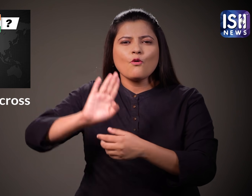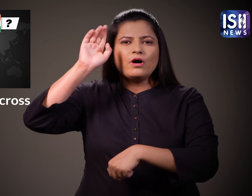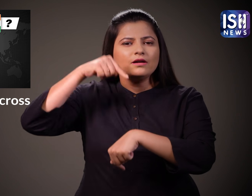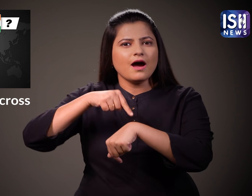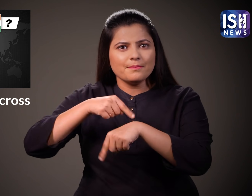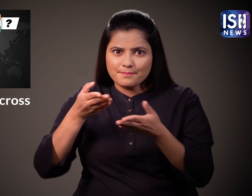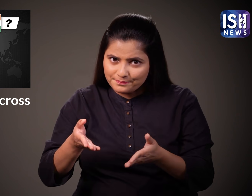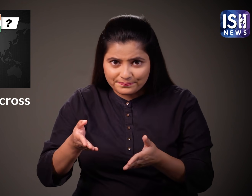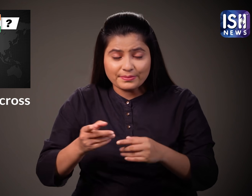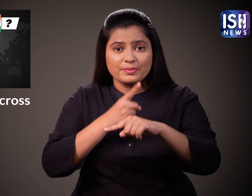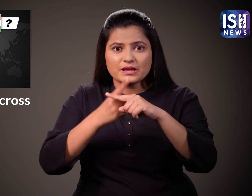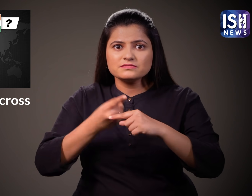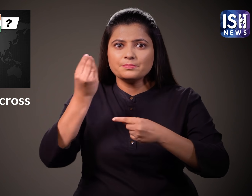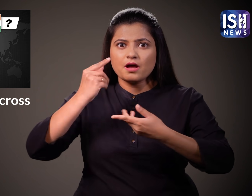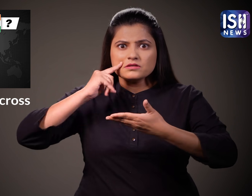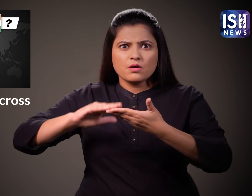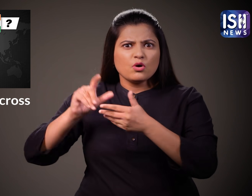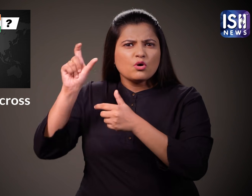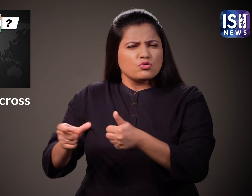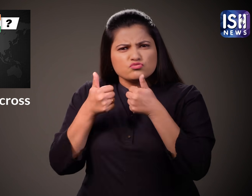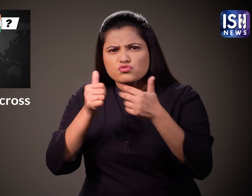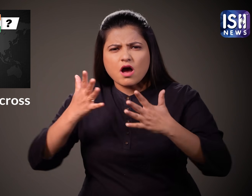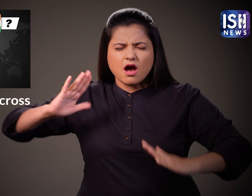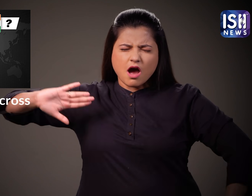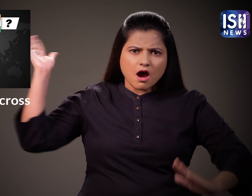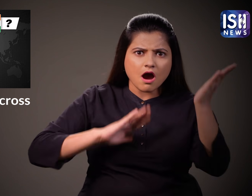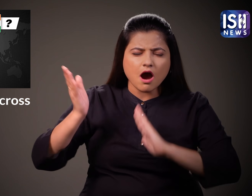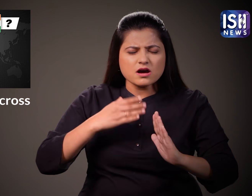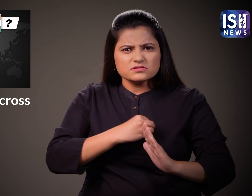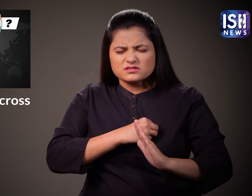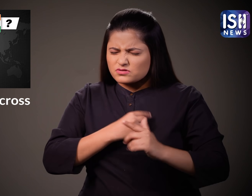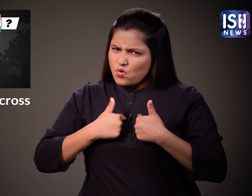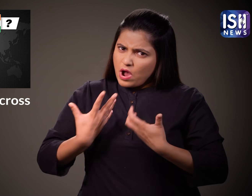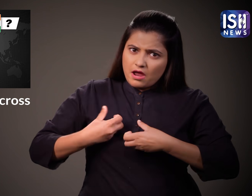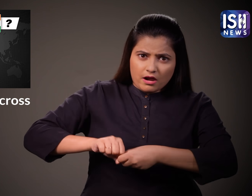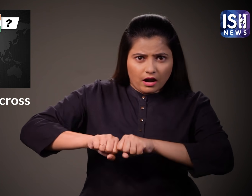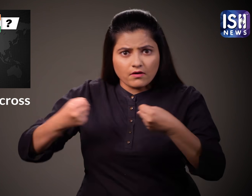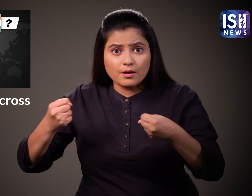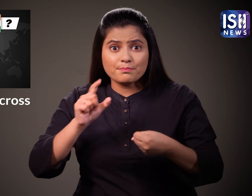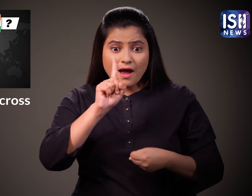When these women would be physically assaulted by their husband, would demand a divorce,